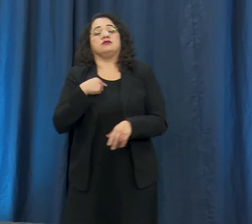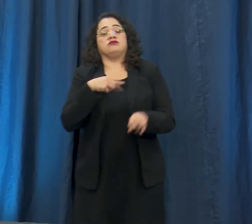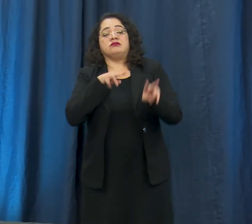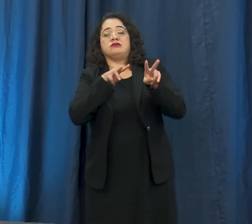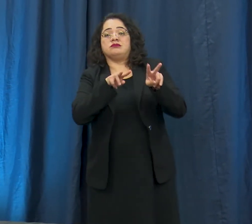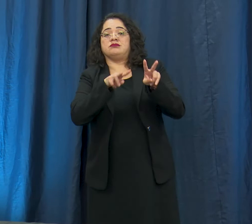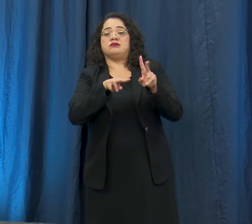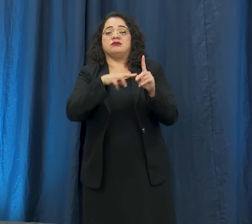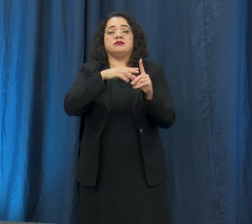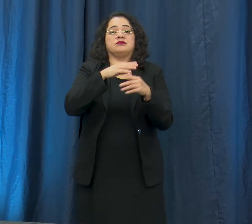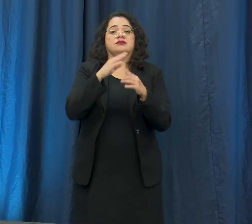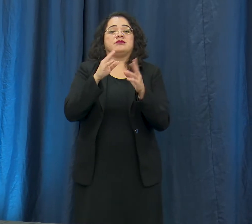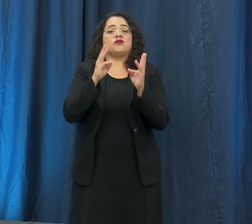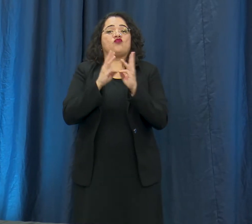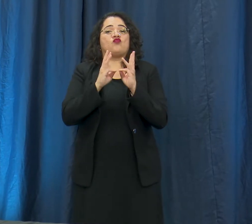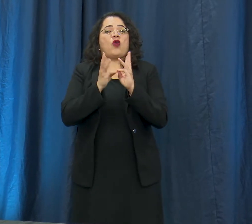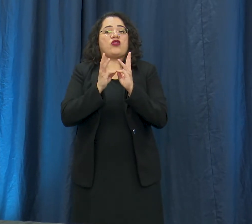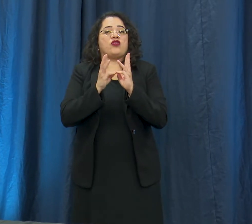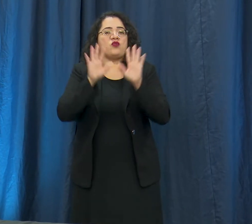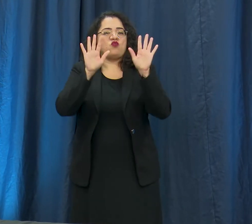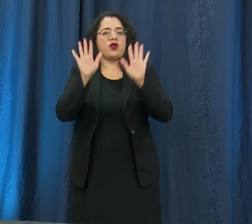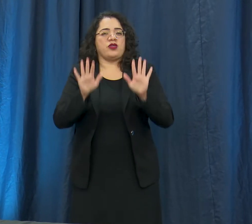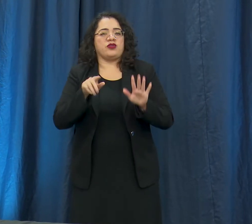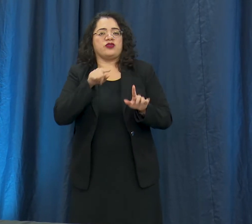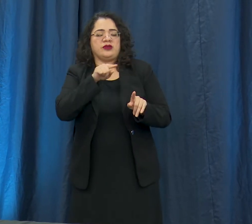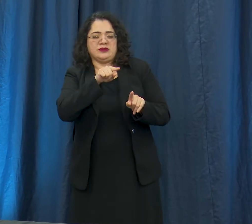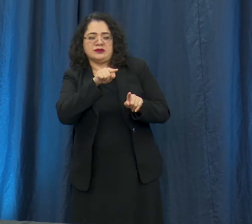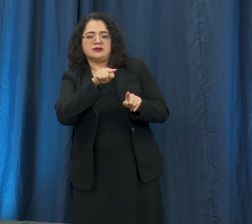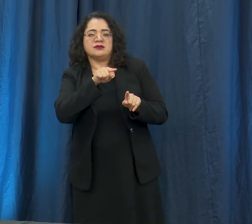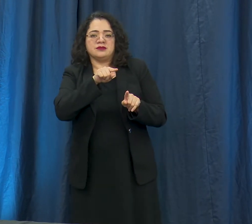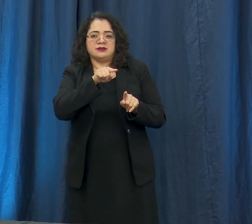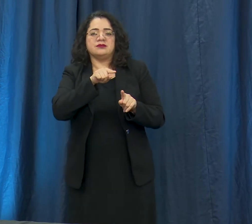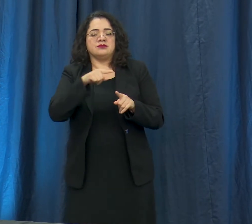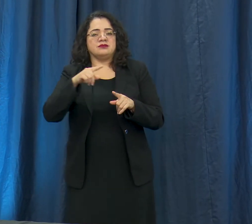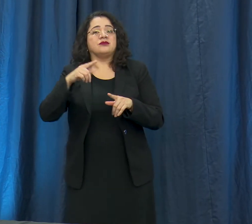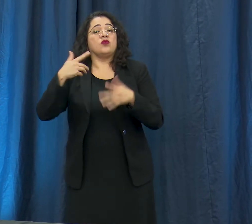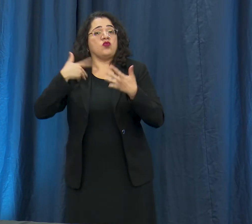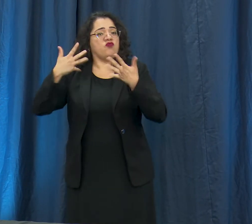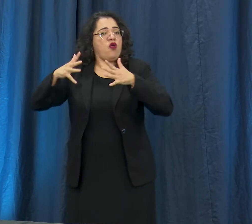the cooling centers identified. They're ready to go, they've been set up to be so